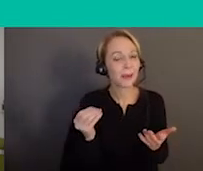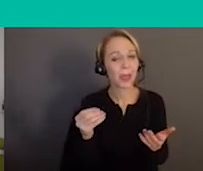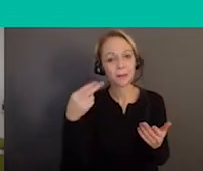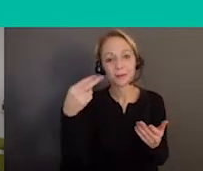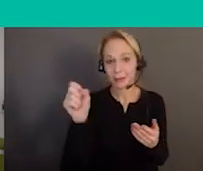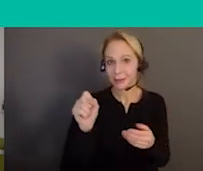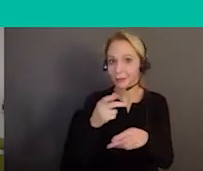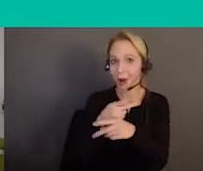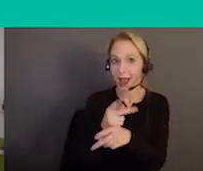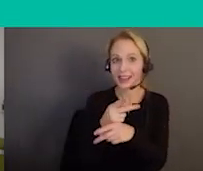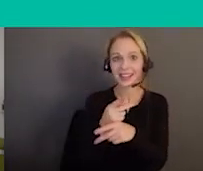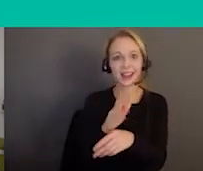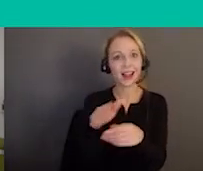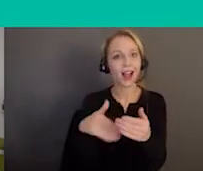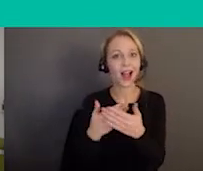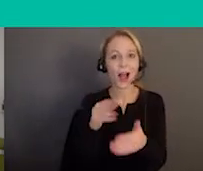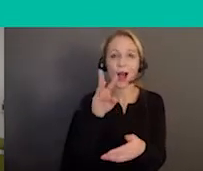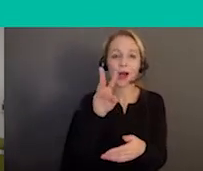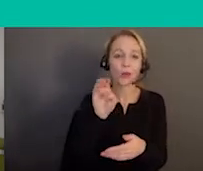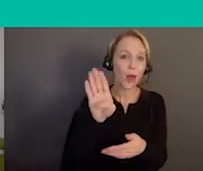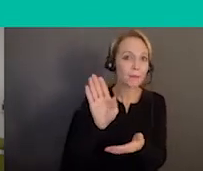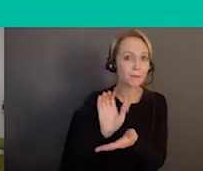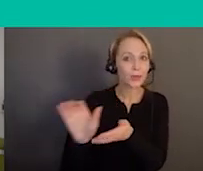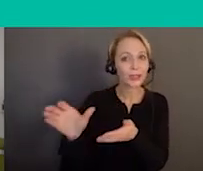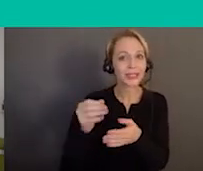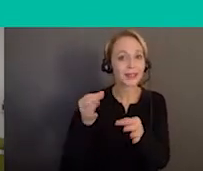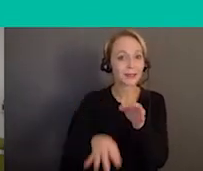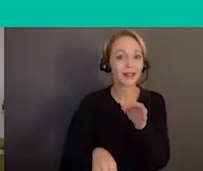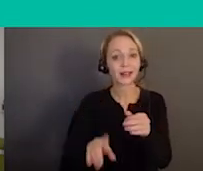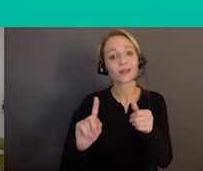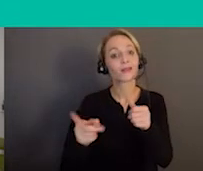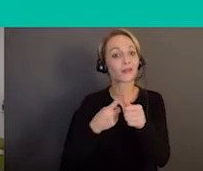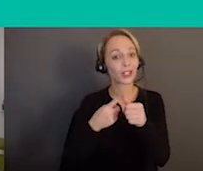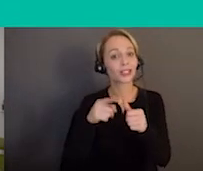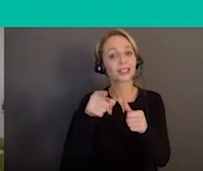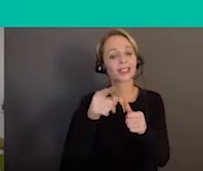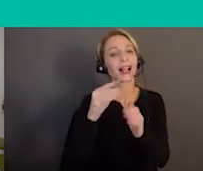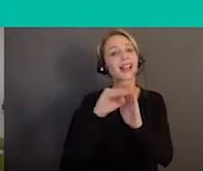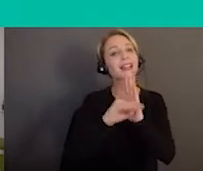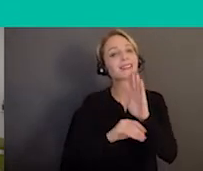AND ALL HubSpot PRODUCTS ARE WEBPUSH AND SIMPL.